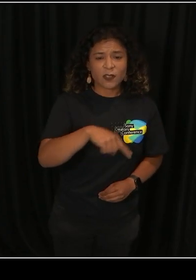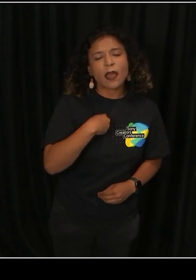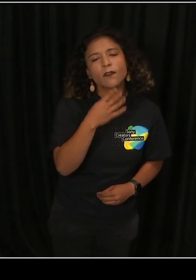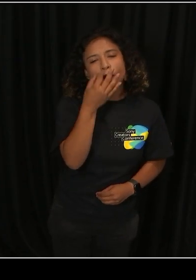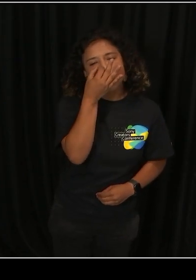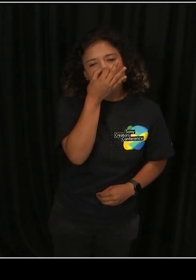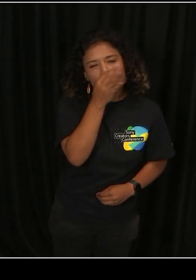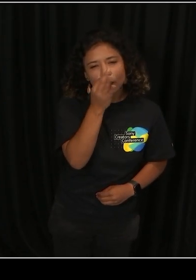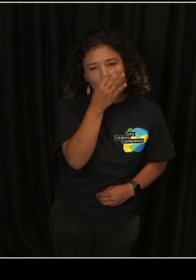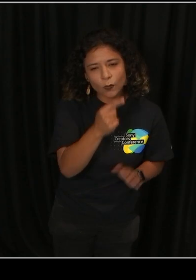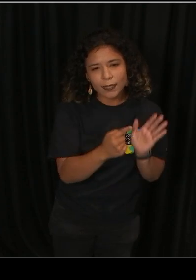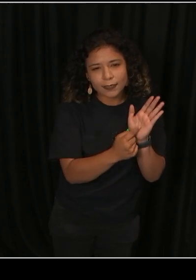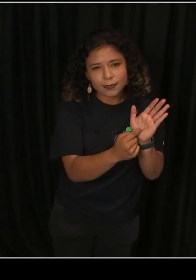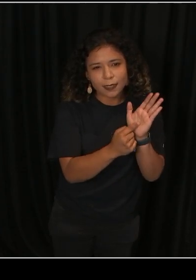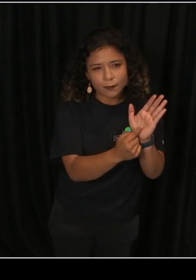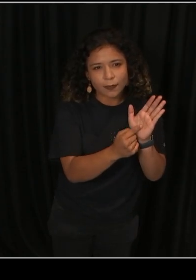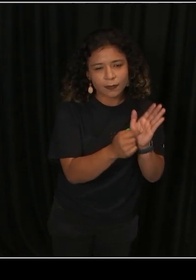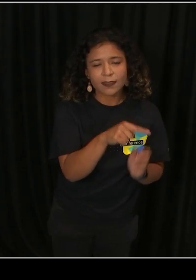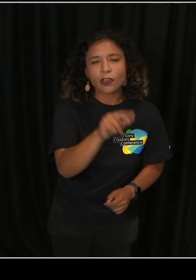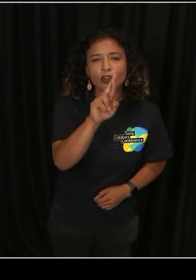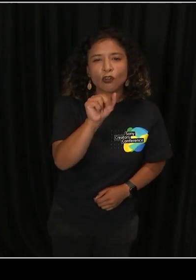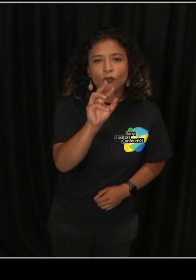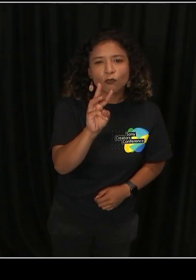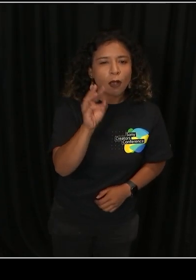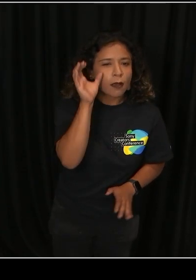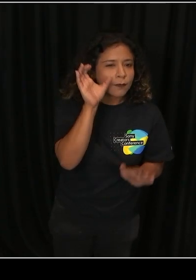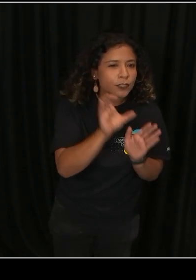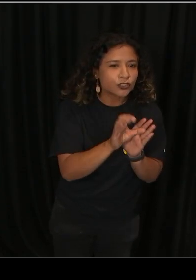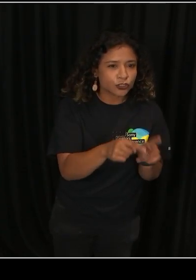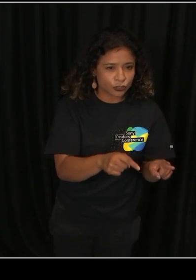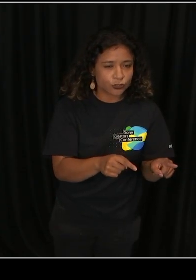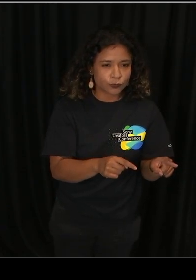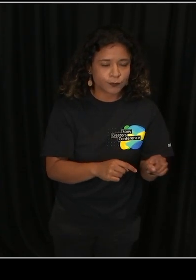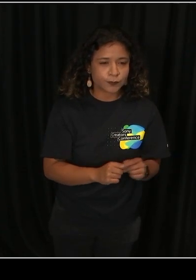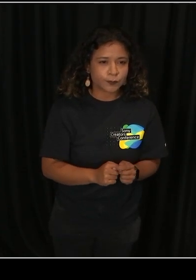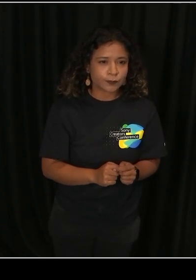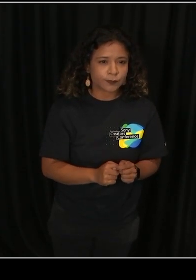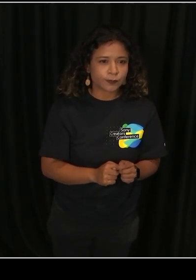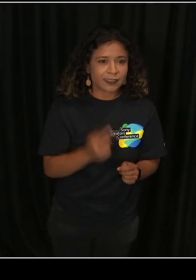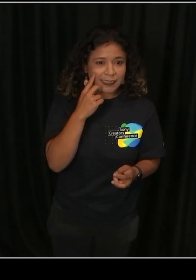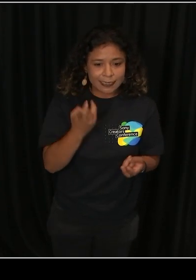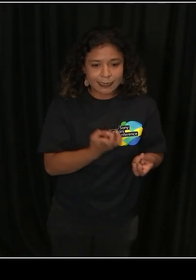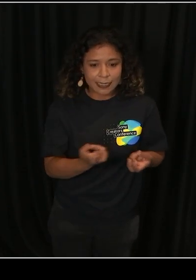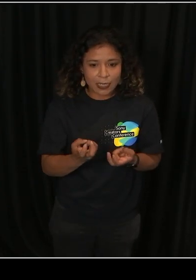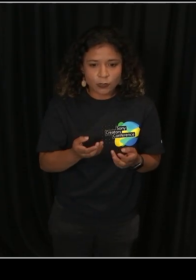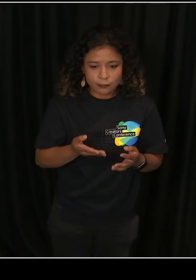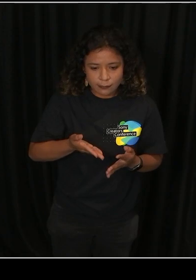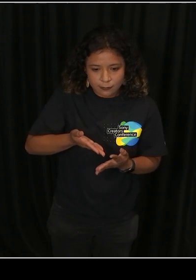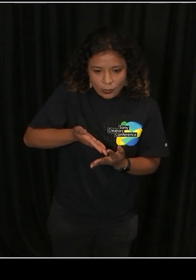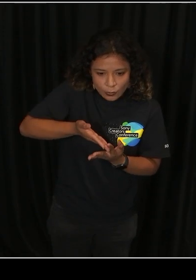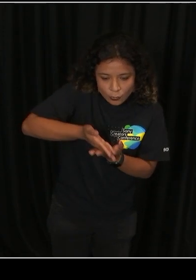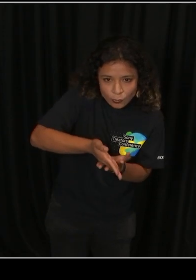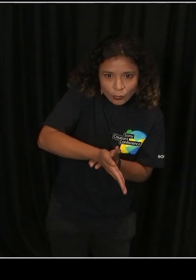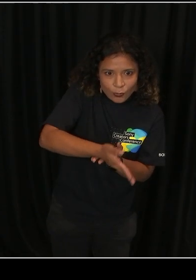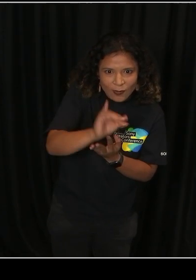And this is a raw incoming tracking data that's already very good. But you can see that the skates are going through the ice. For example, the stick is loose with the hands.